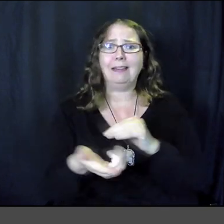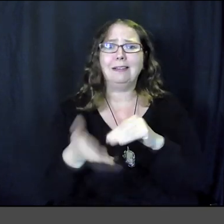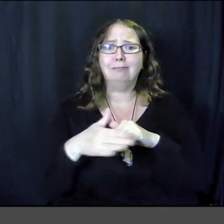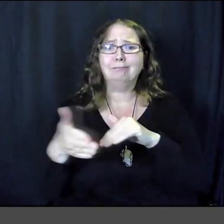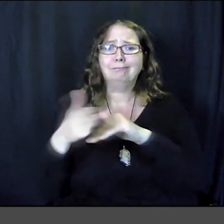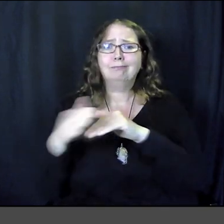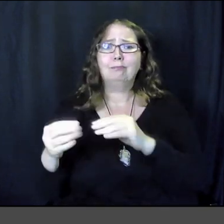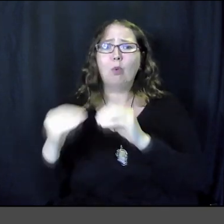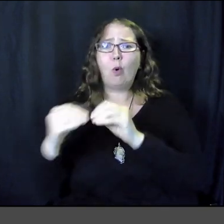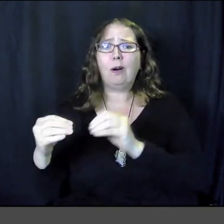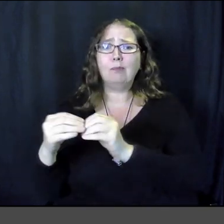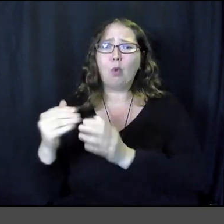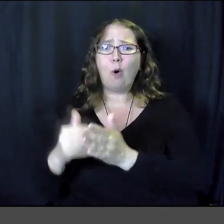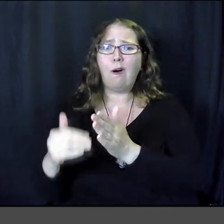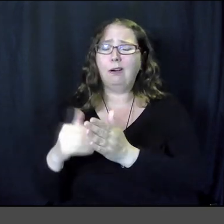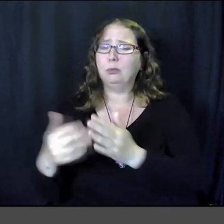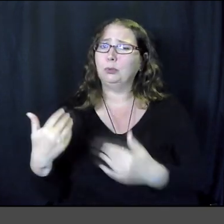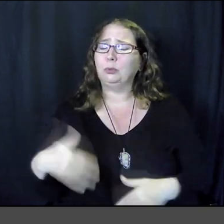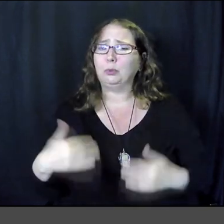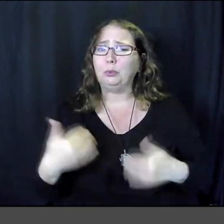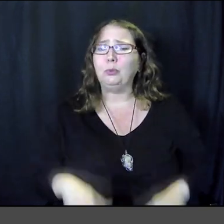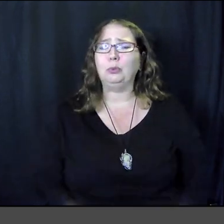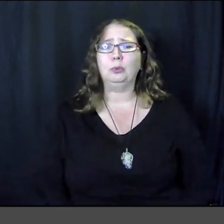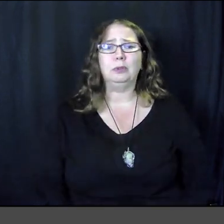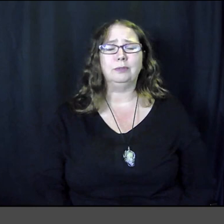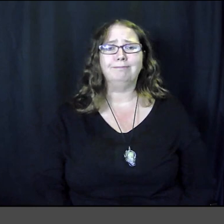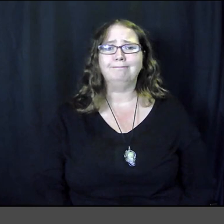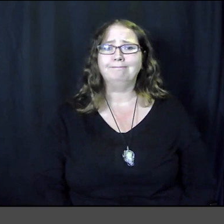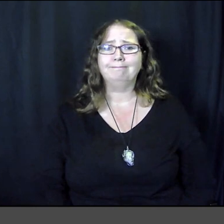AND WHAT I THINK IS VERY, VERY SIGNIFICANT ABOUT THE BOOK